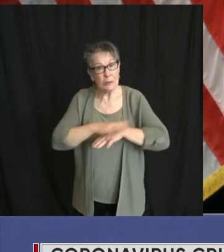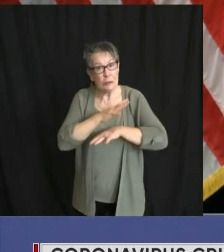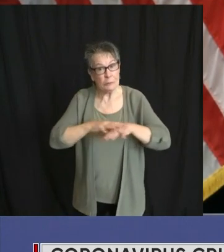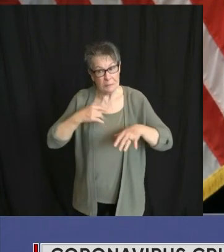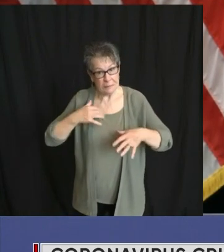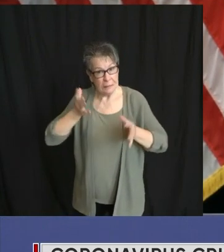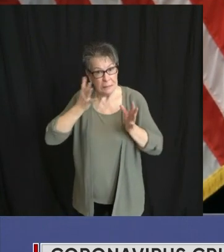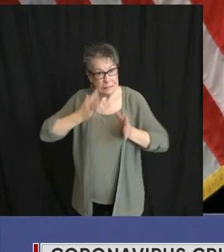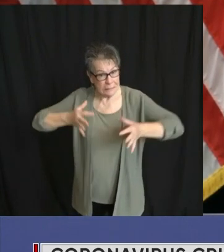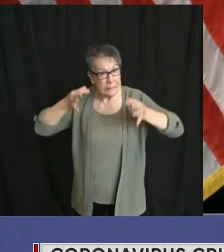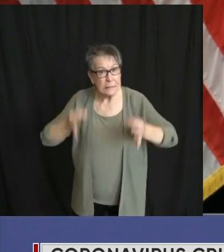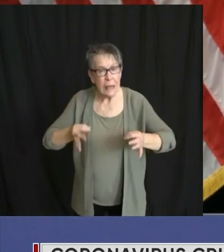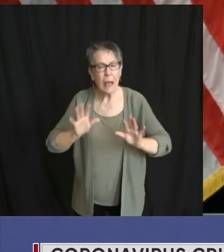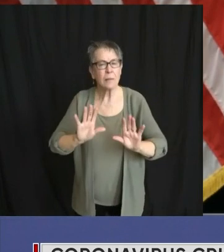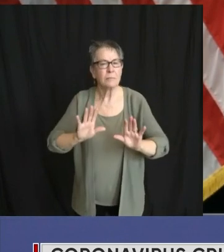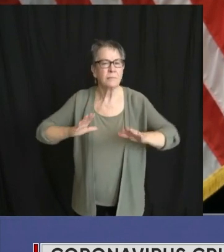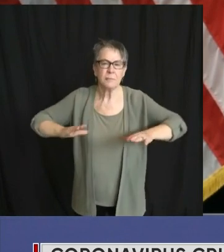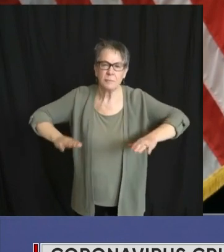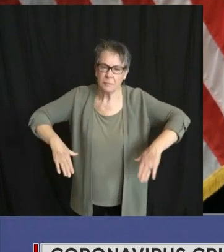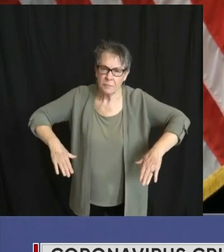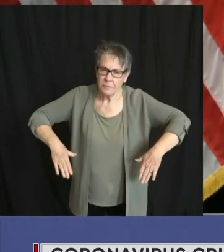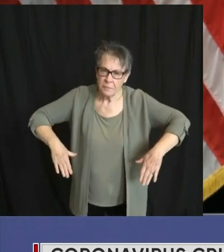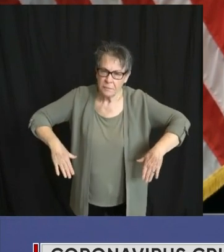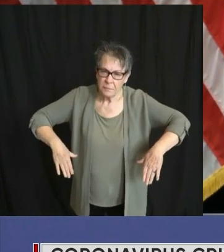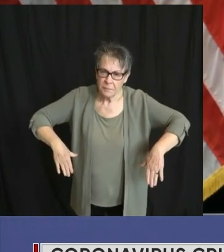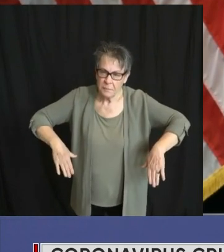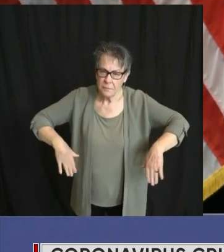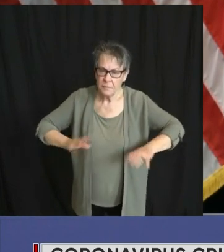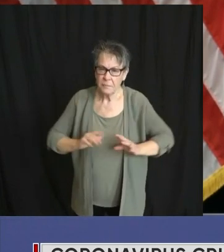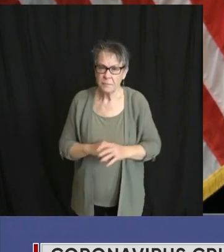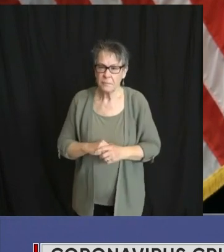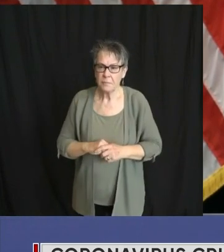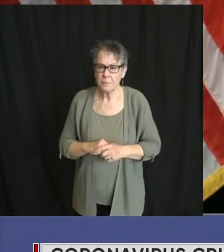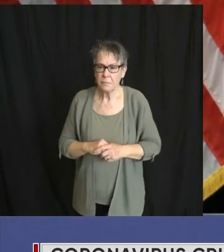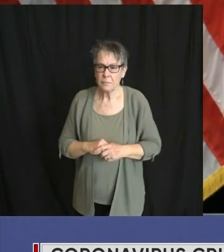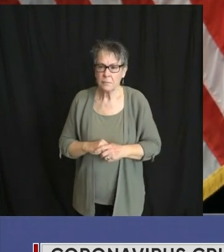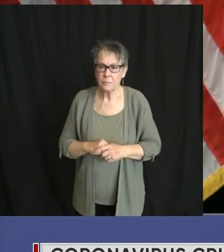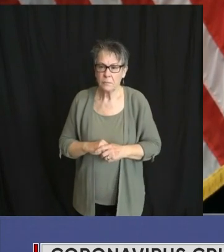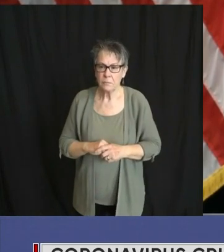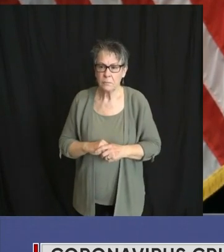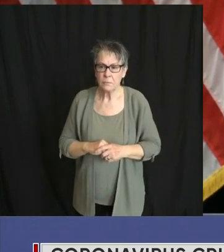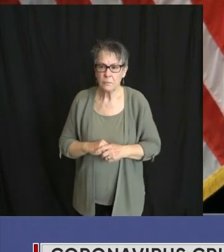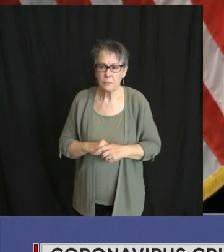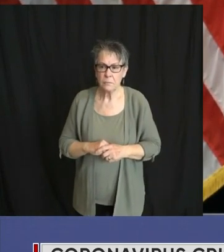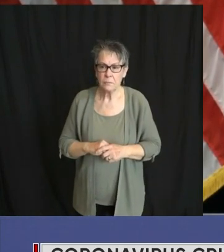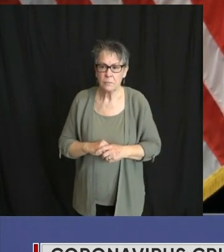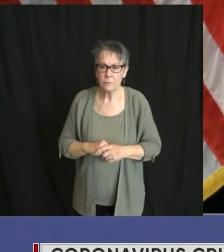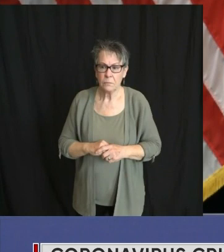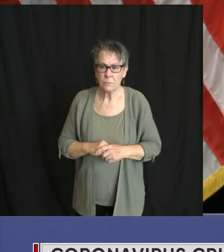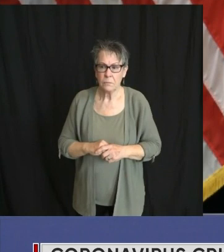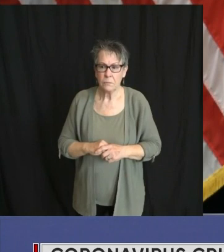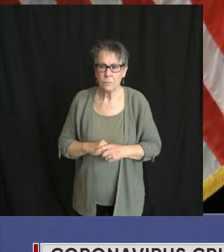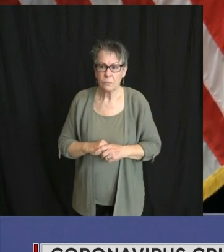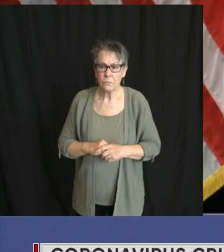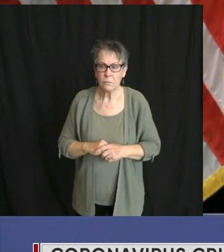LET'S WIND OUT HOW THE PARKS GO.